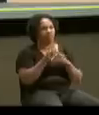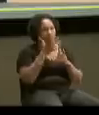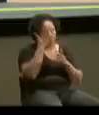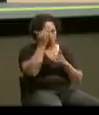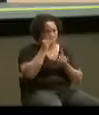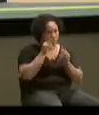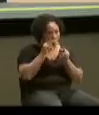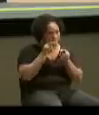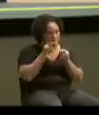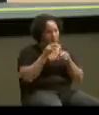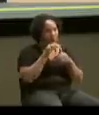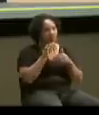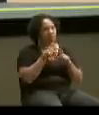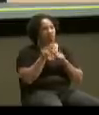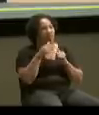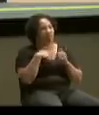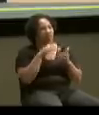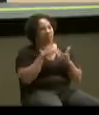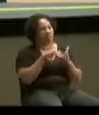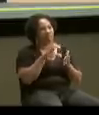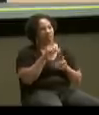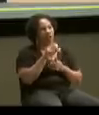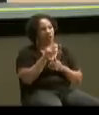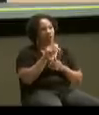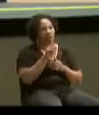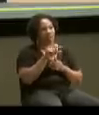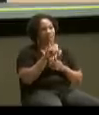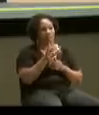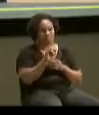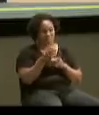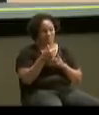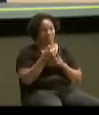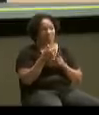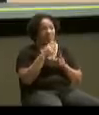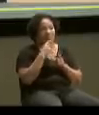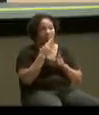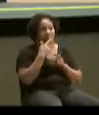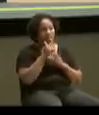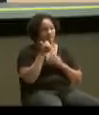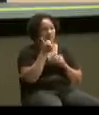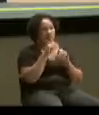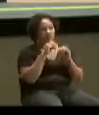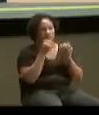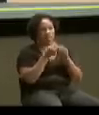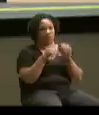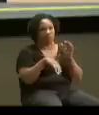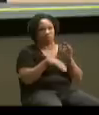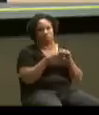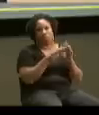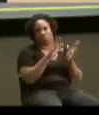THERE'S A CARNEGIE MELON STUDY THAT ACTUALLY SAYS FOR ANY